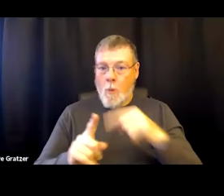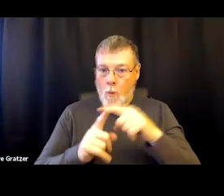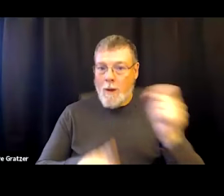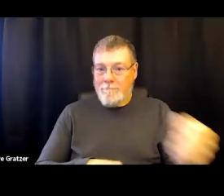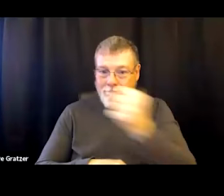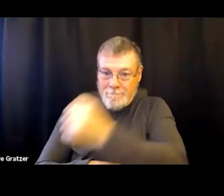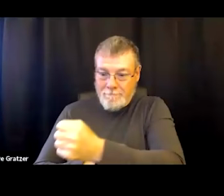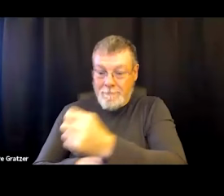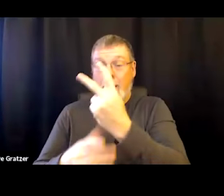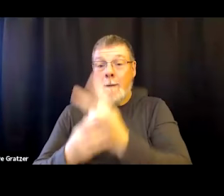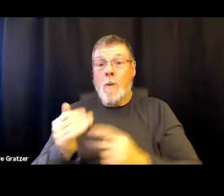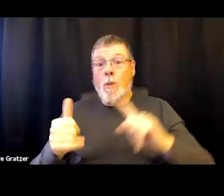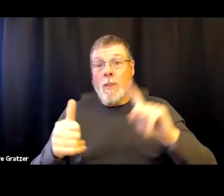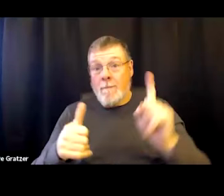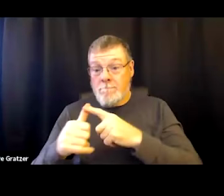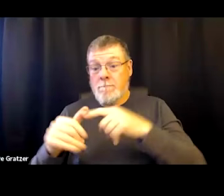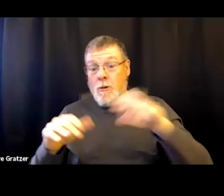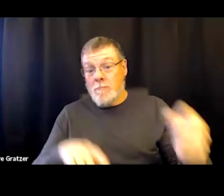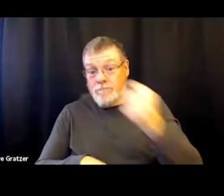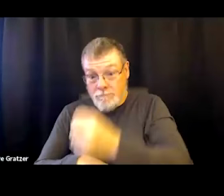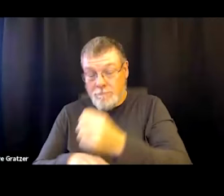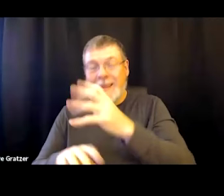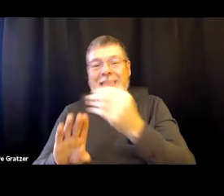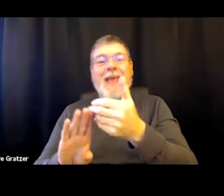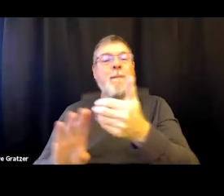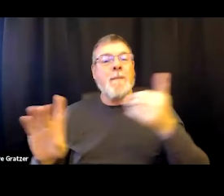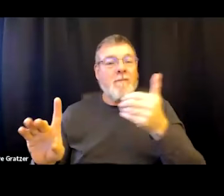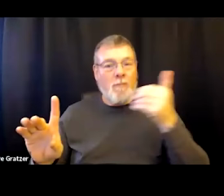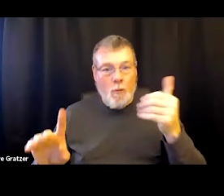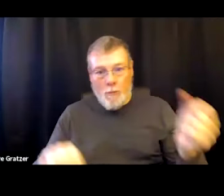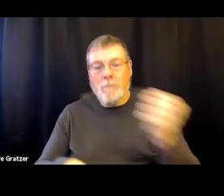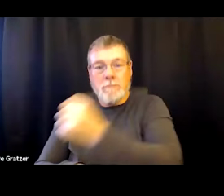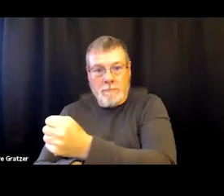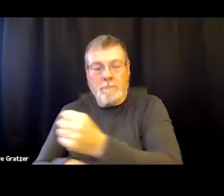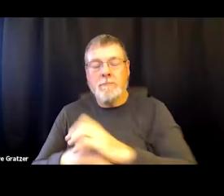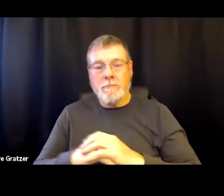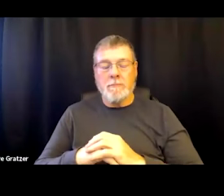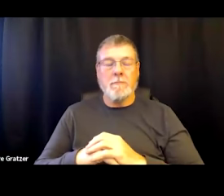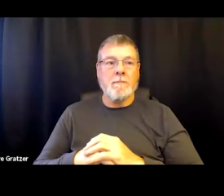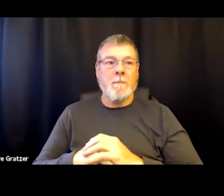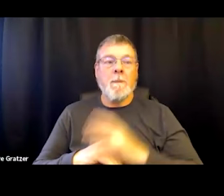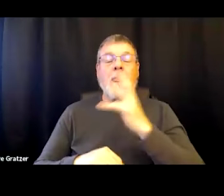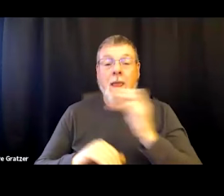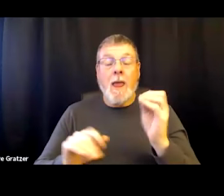both at the immediate point of release and before release from jails and prisons, but also certainly as they connect